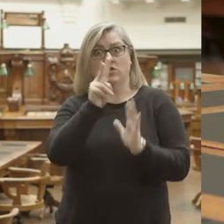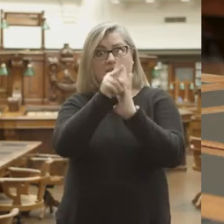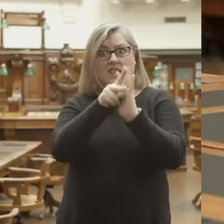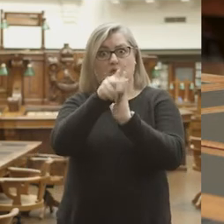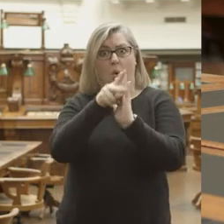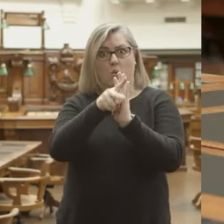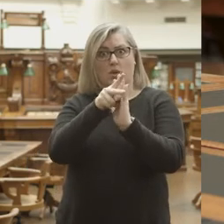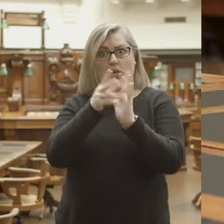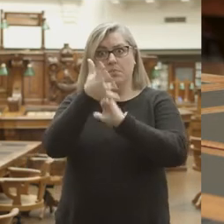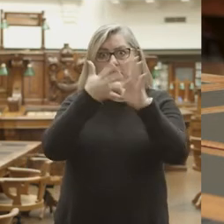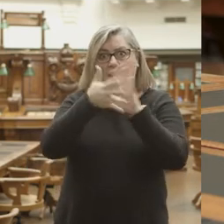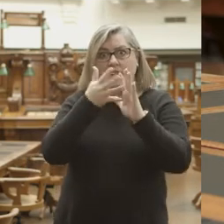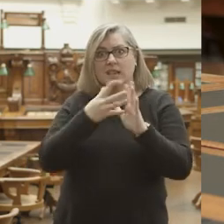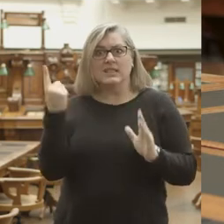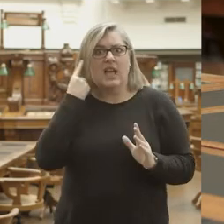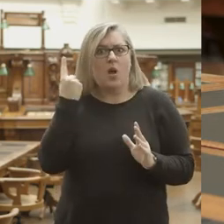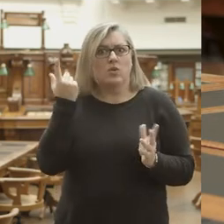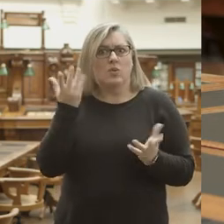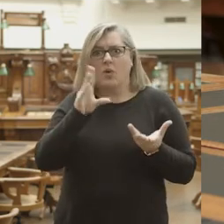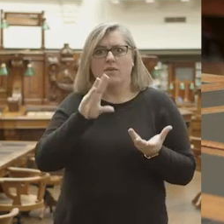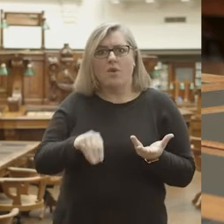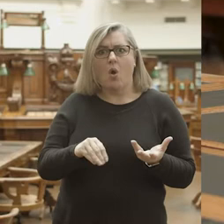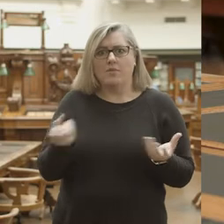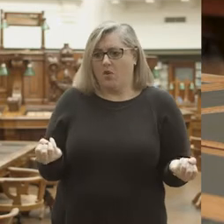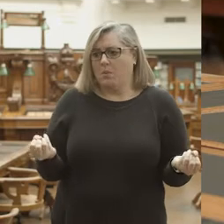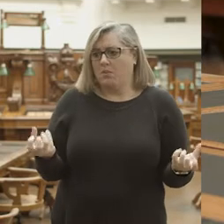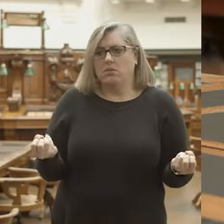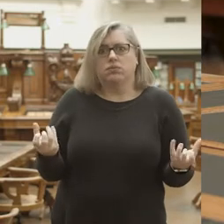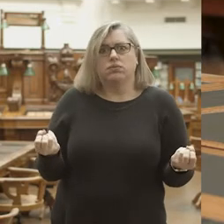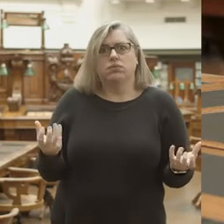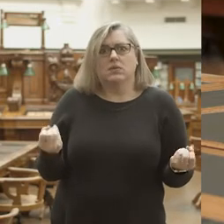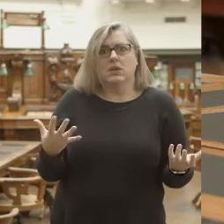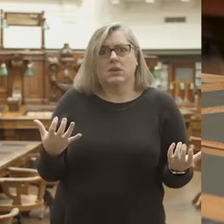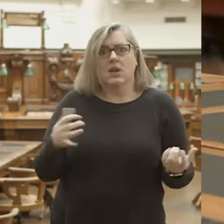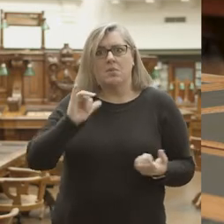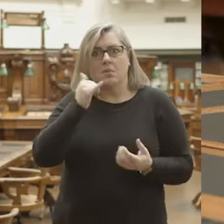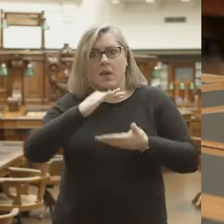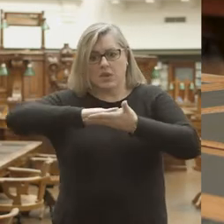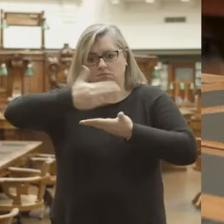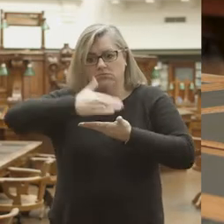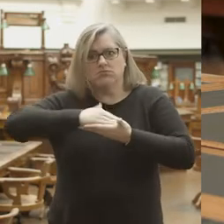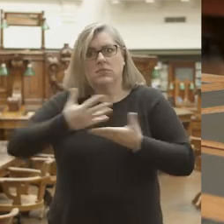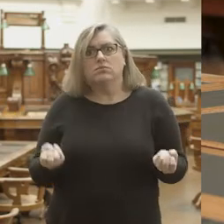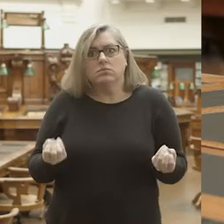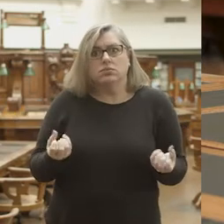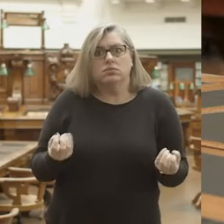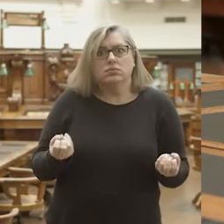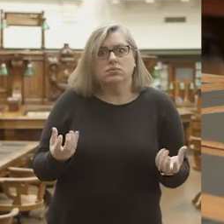and that means that the sound is actually coming from a speaker, maybe there's a little speaker on the bottom of your laptop screen